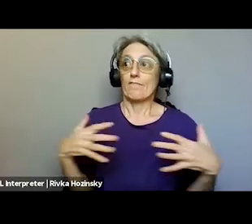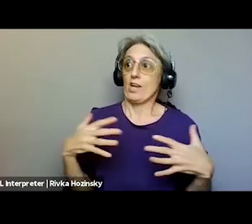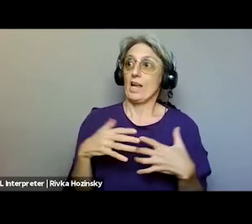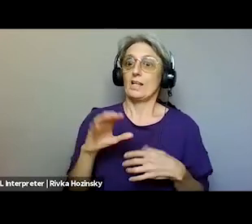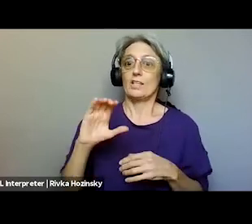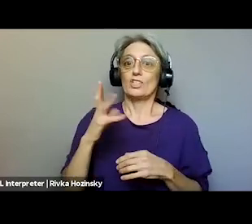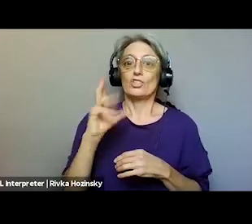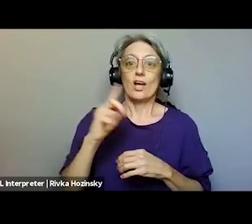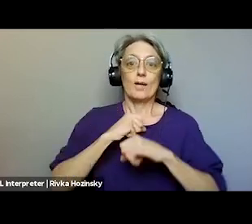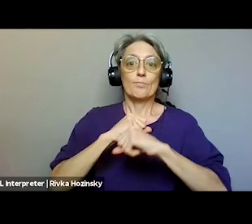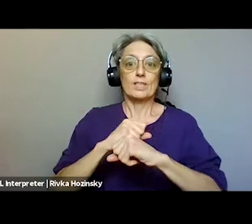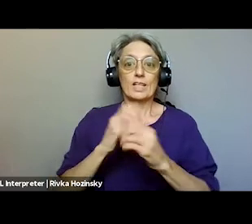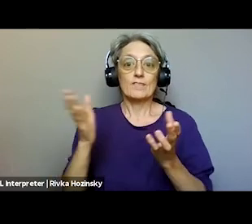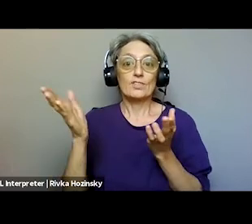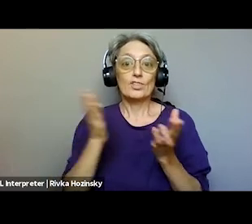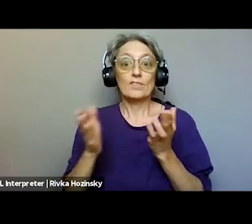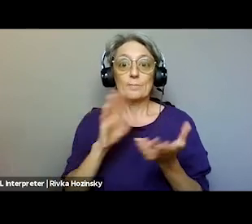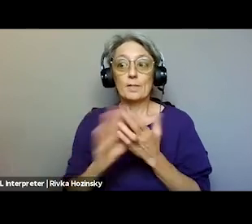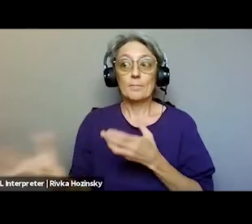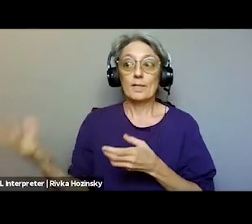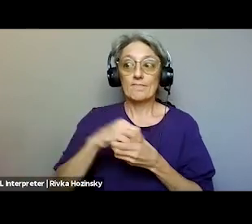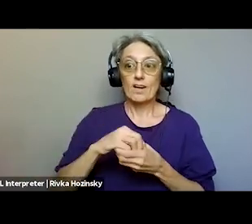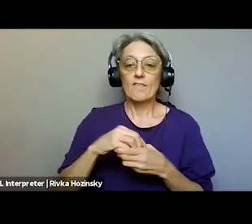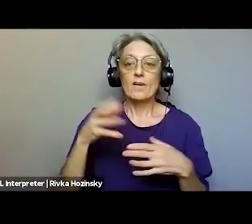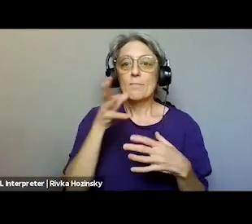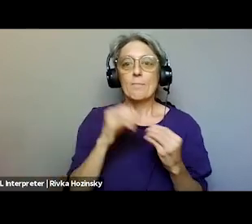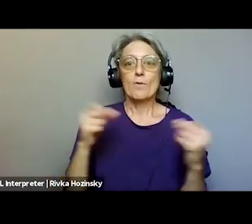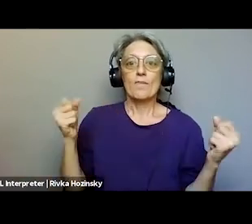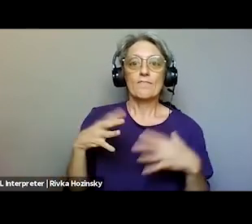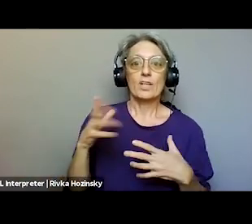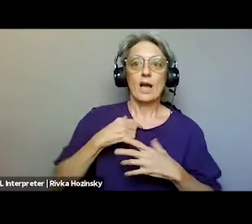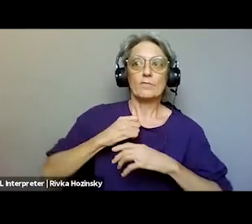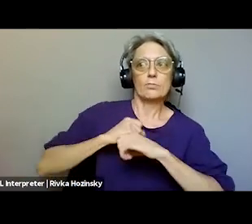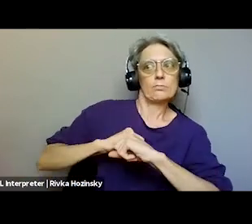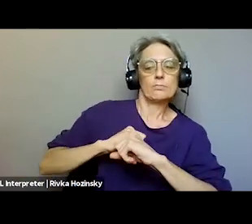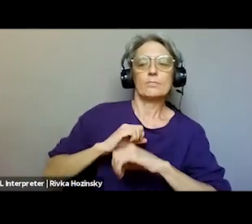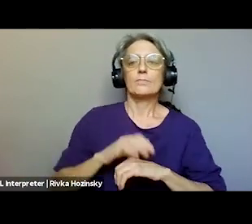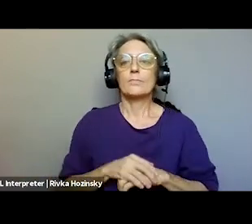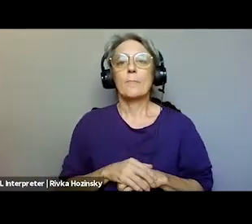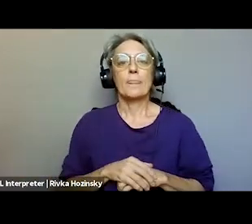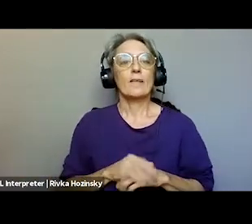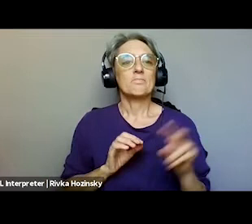So one mother told us “as a disabled mom, I felt I had to make it seem like I was doing better than